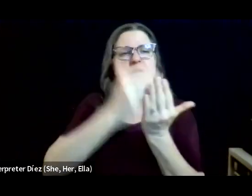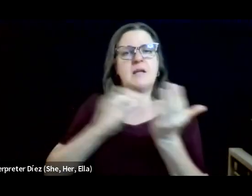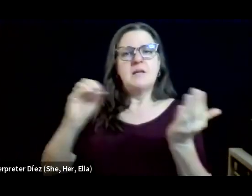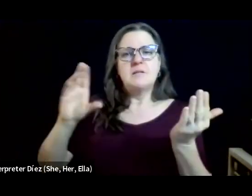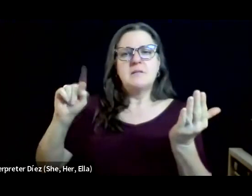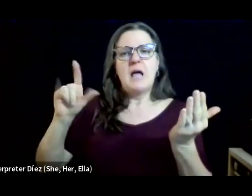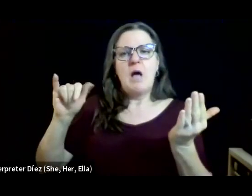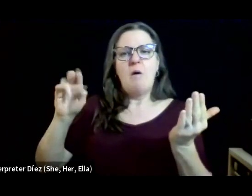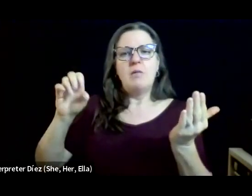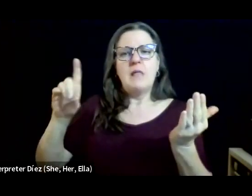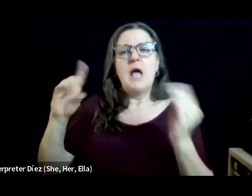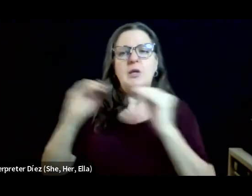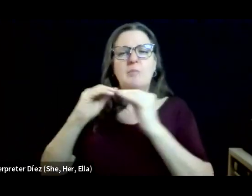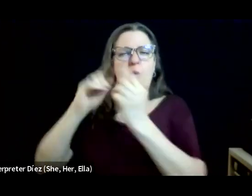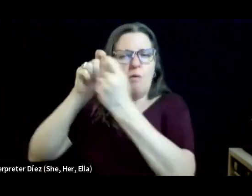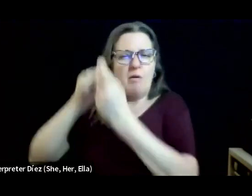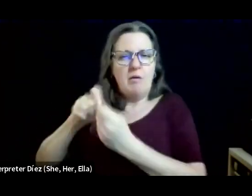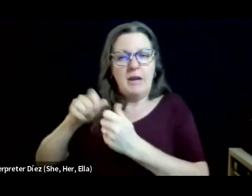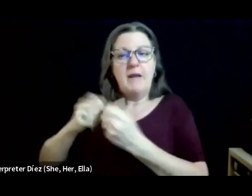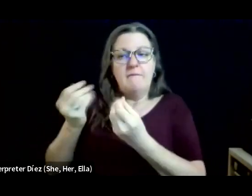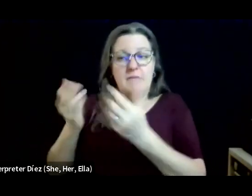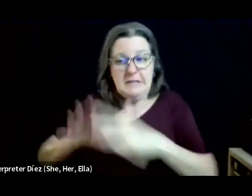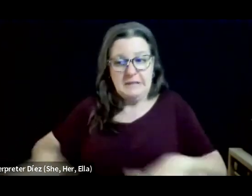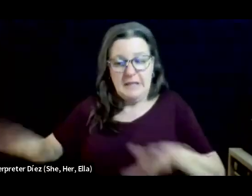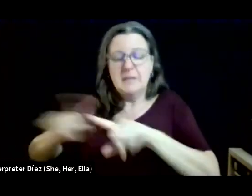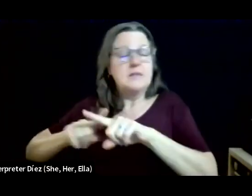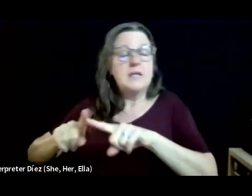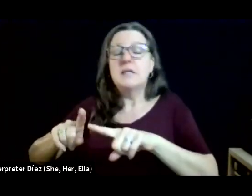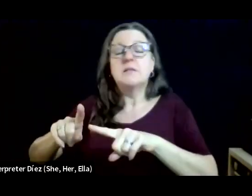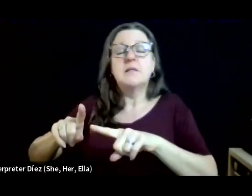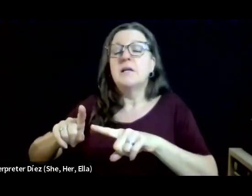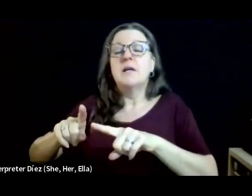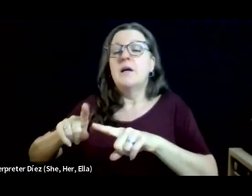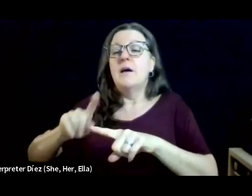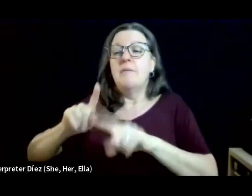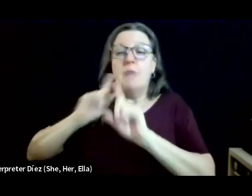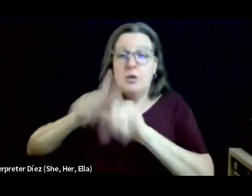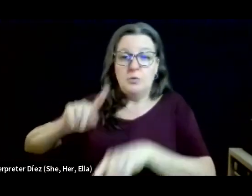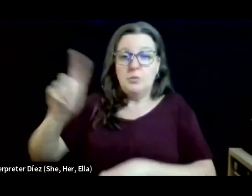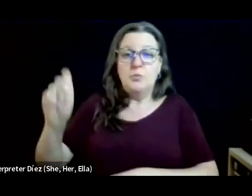But the answer to your question Is, it comes to the Facility's ta- Staff Facilities Management, right.